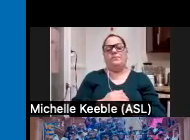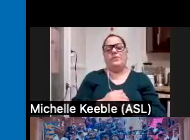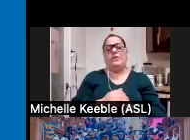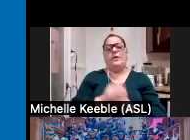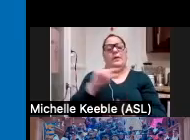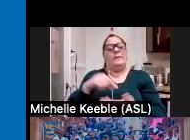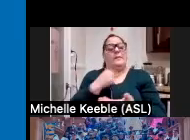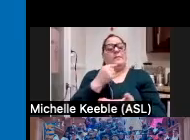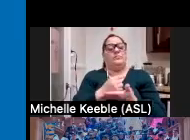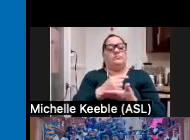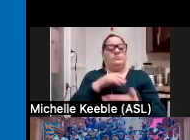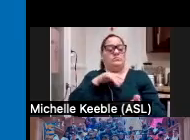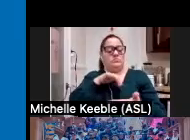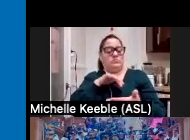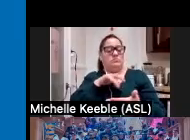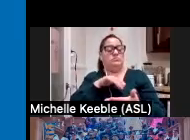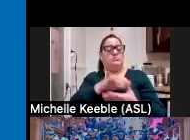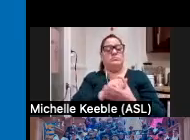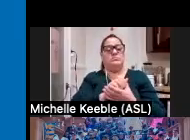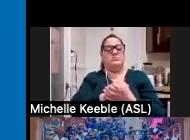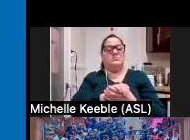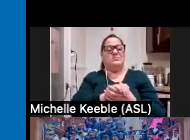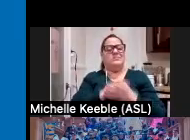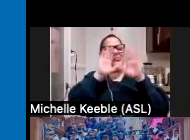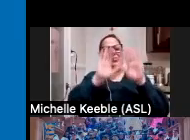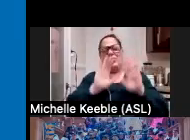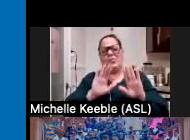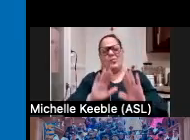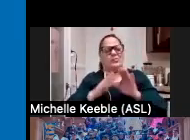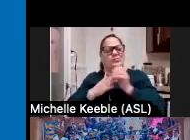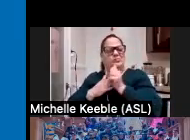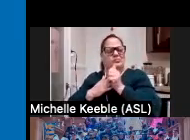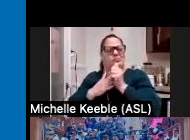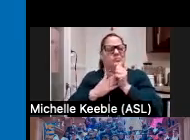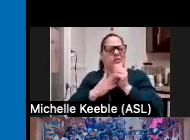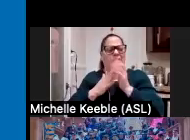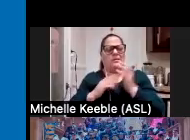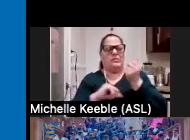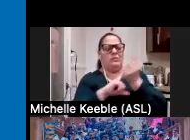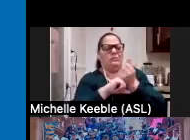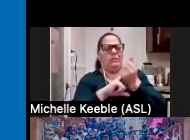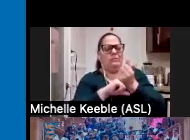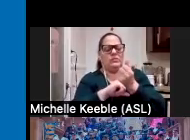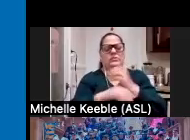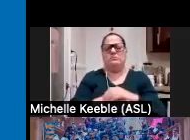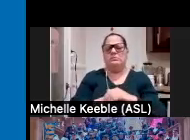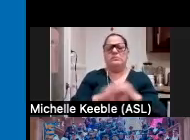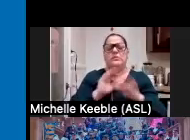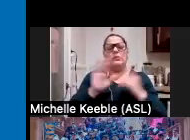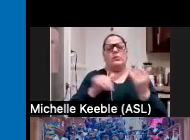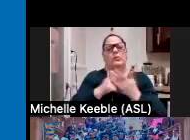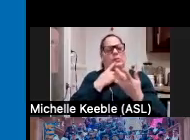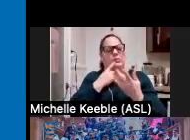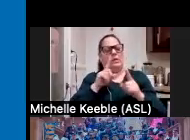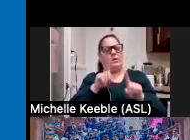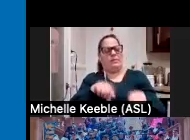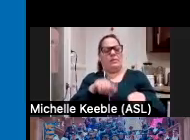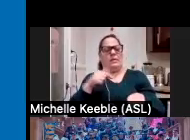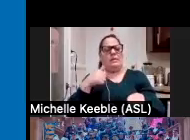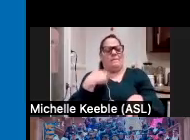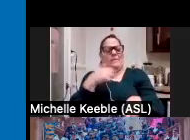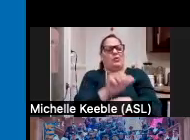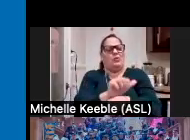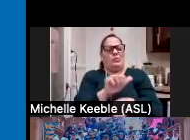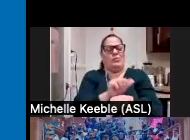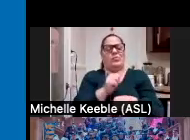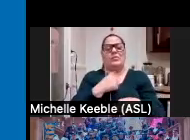study uh I had remarkable guidance and advocacy and um had my career shaped by great scholars